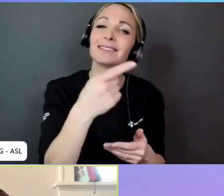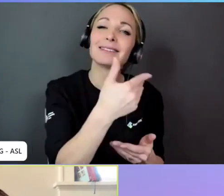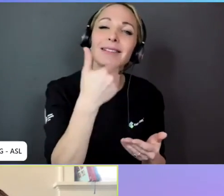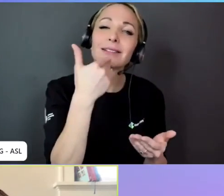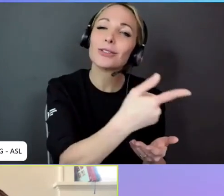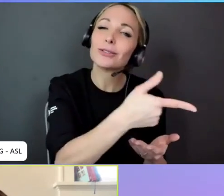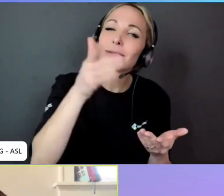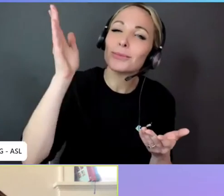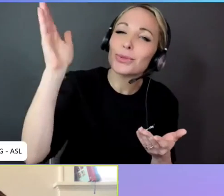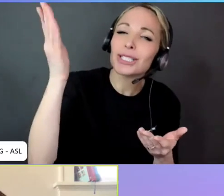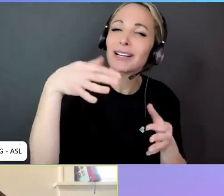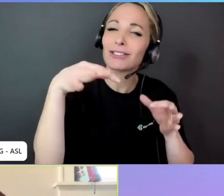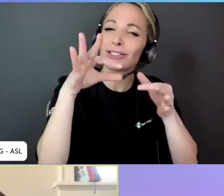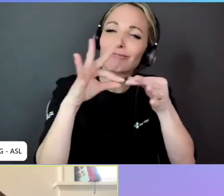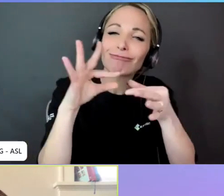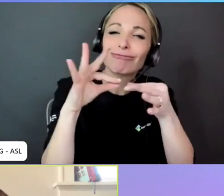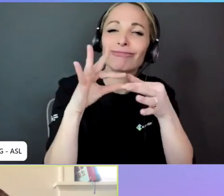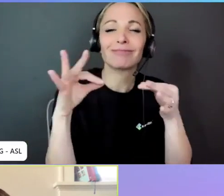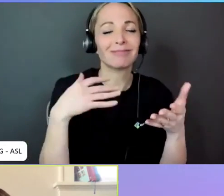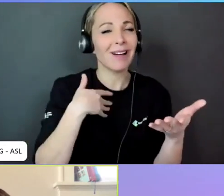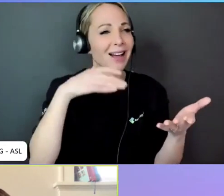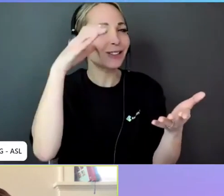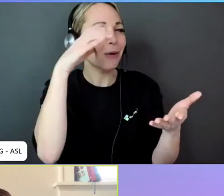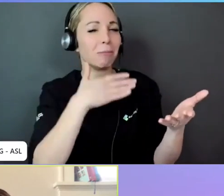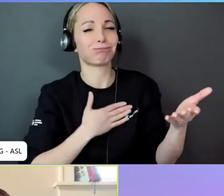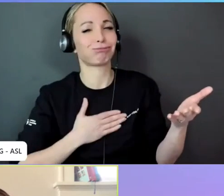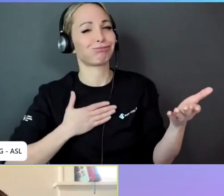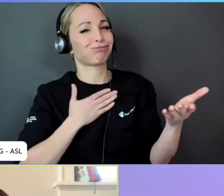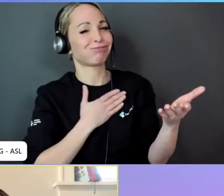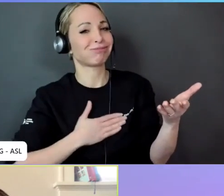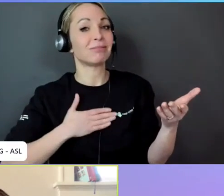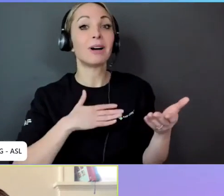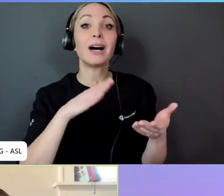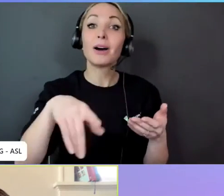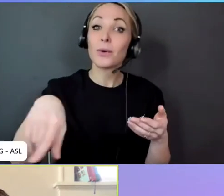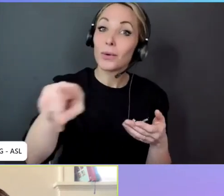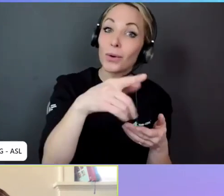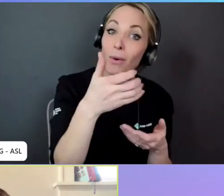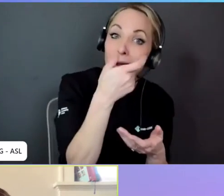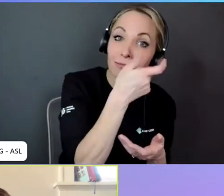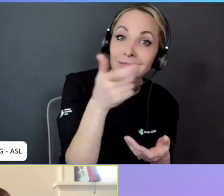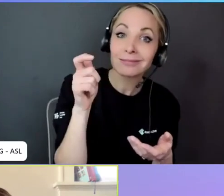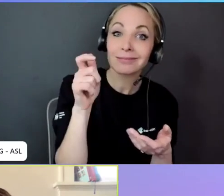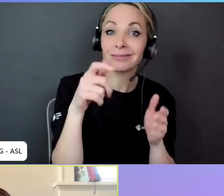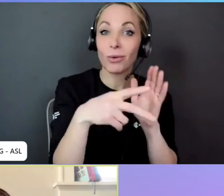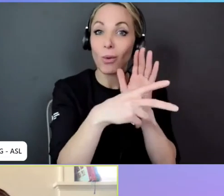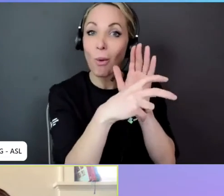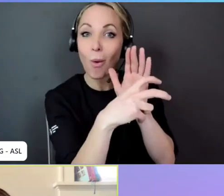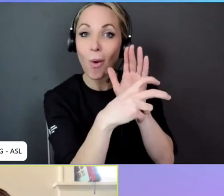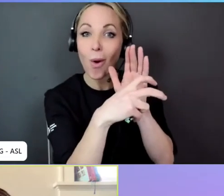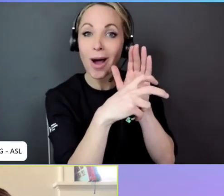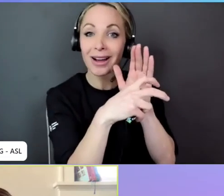want to thank you again, Alex. Great presentation. Really good time listening to all your content. Reminder for